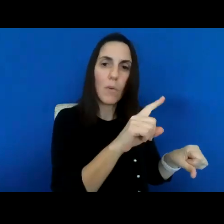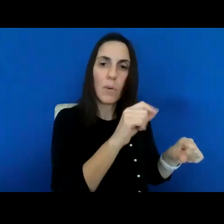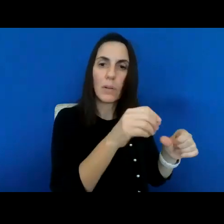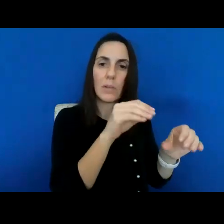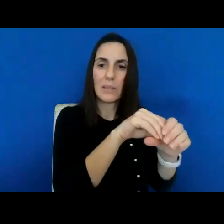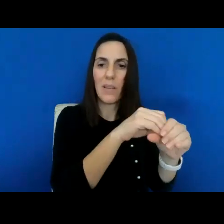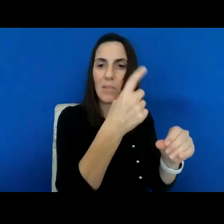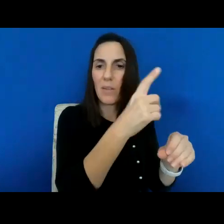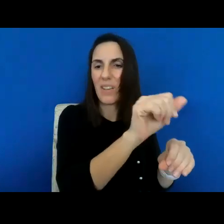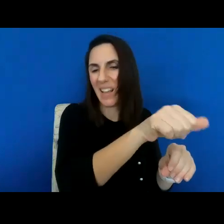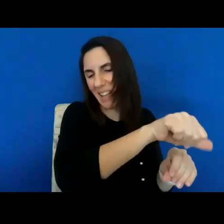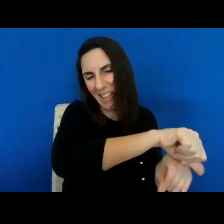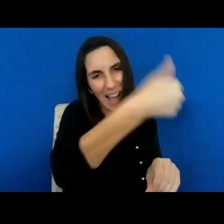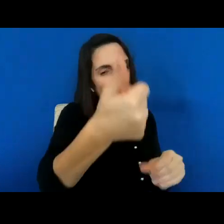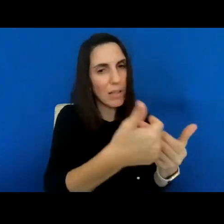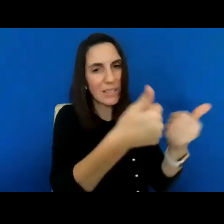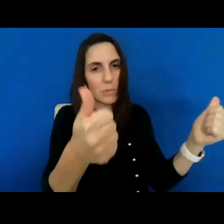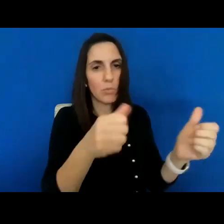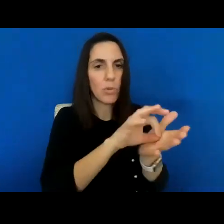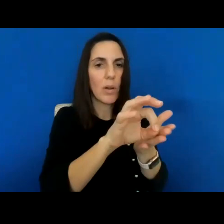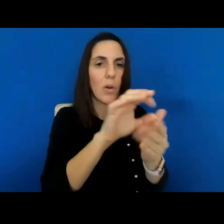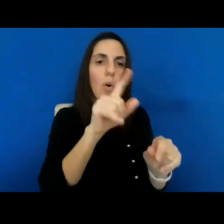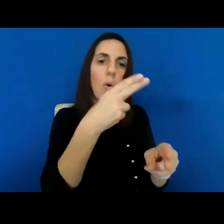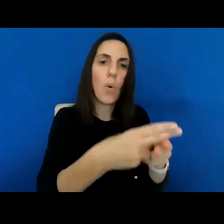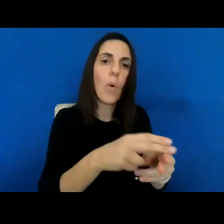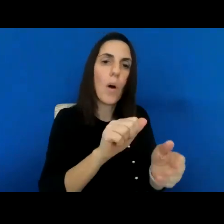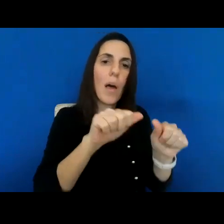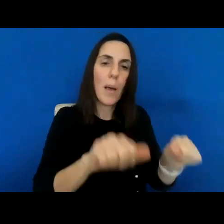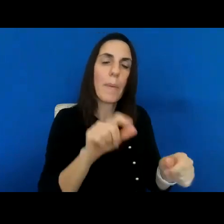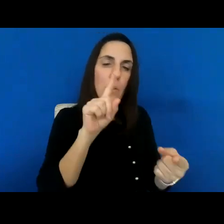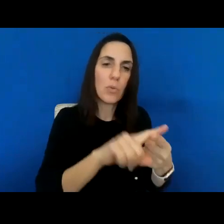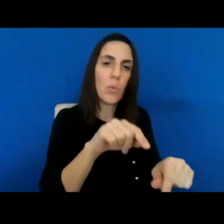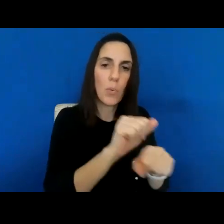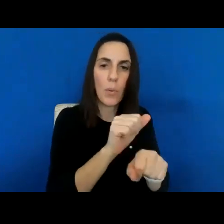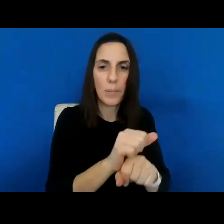11:39:53 We talked a little bit about taxes once again. I'm not a a financial advisor